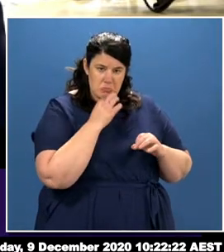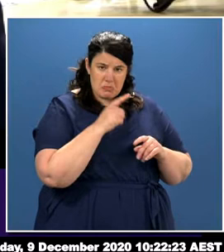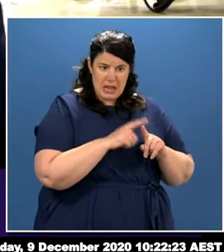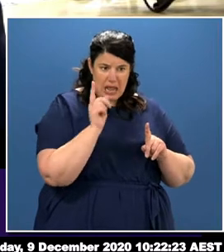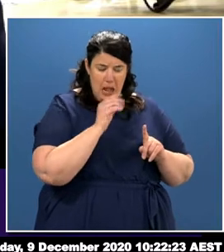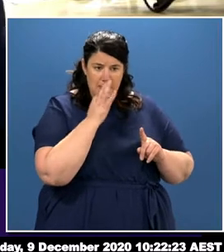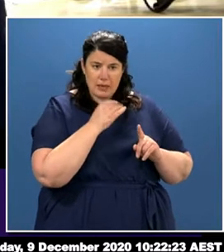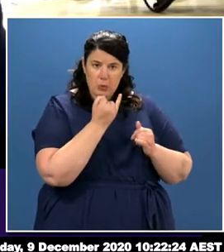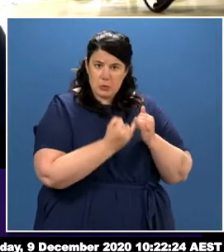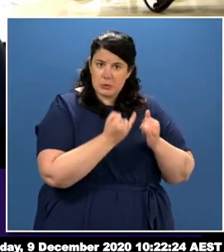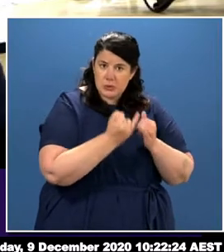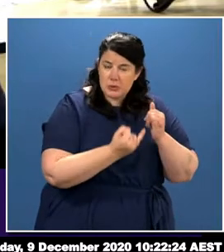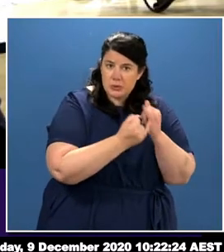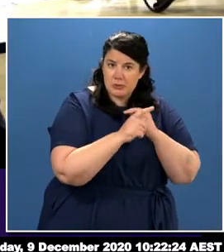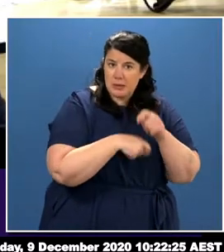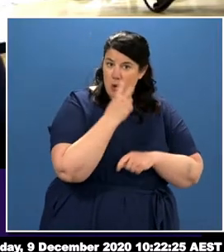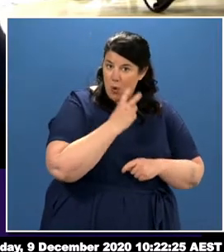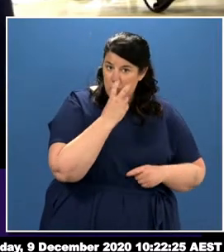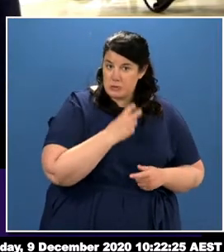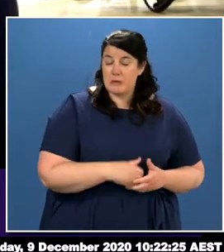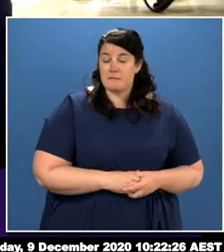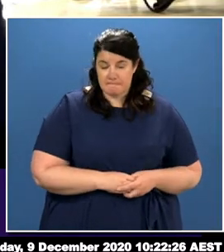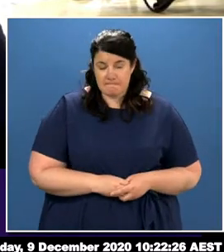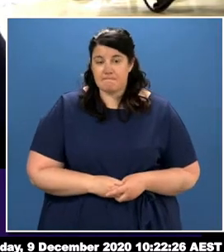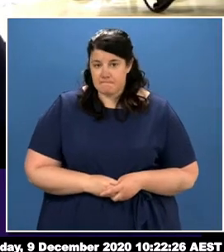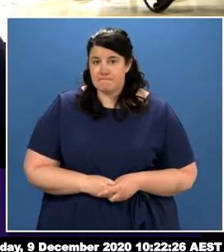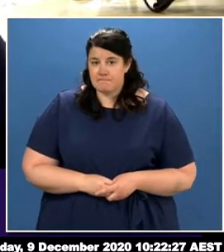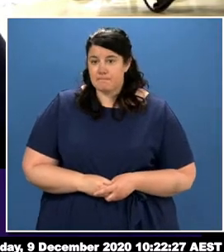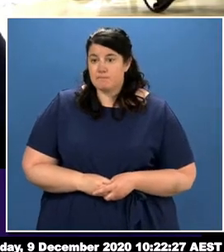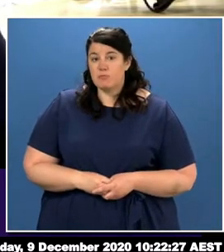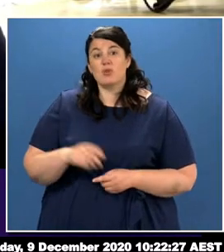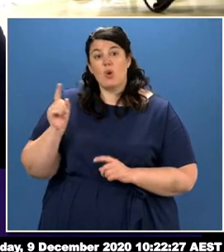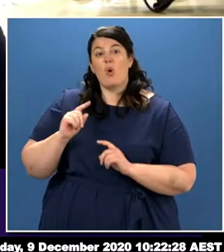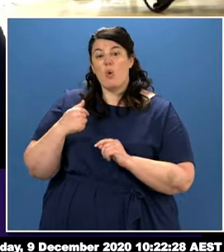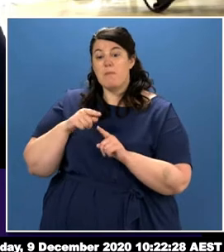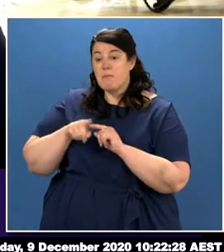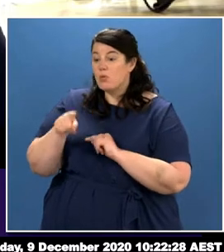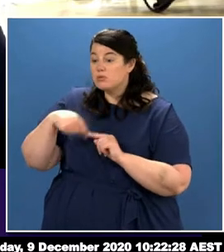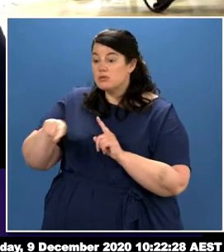So, as most patients will find there's a slower progression earlier on,